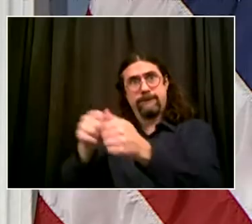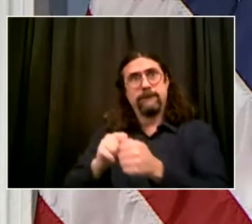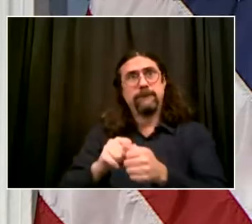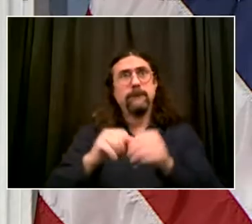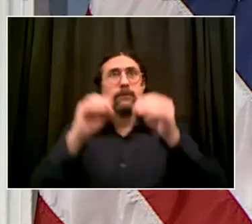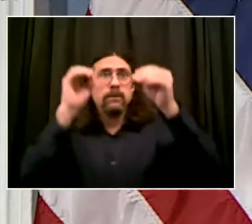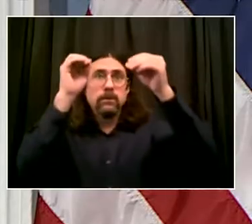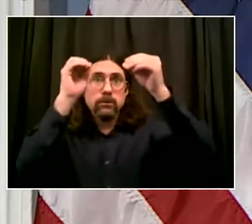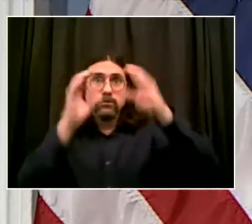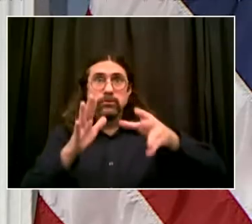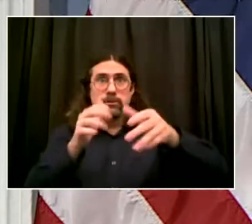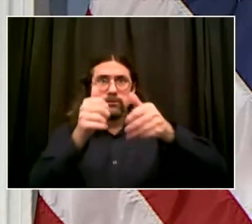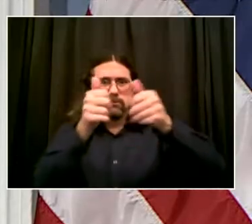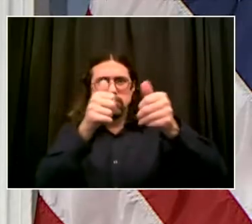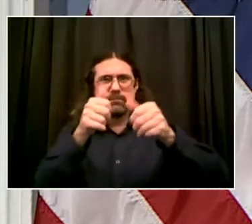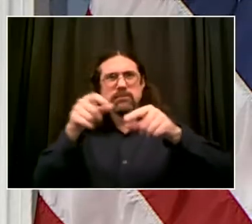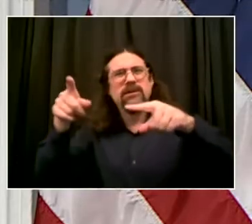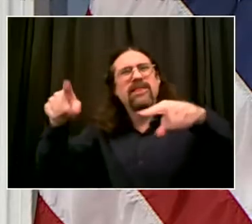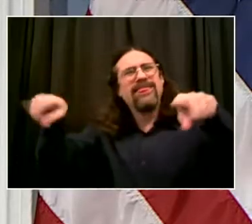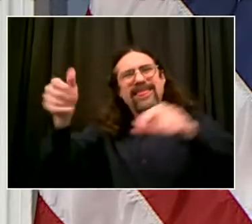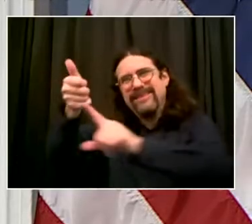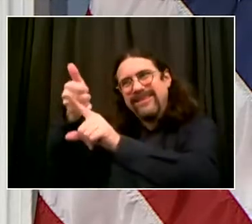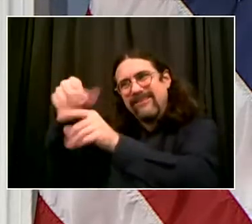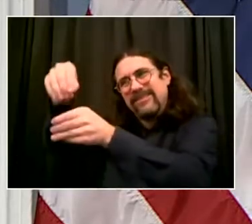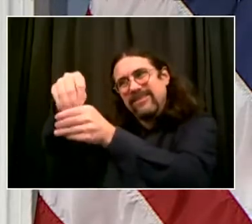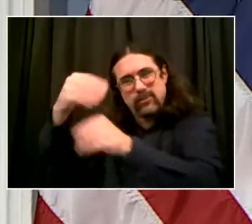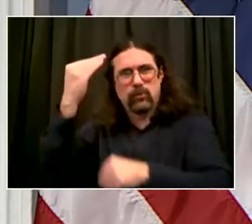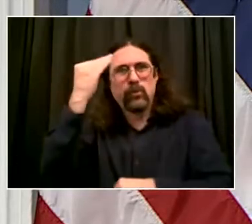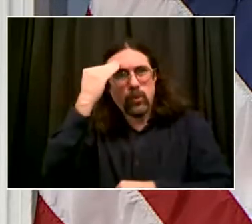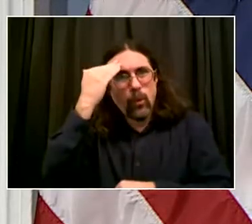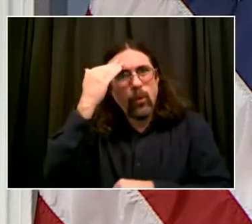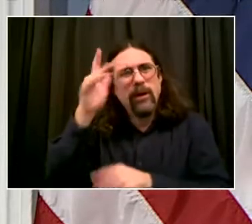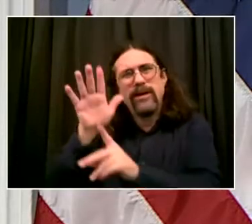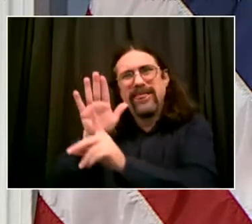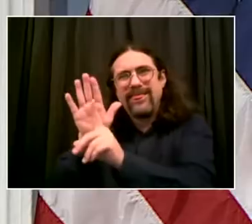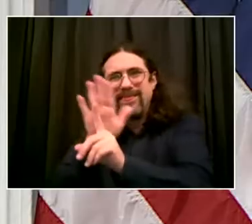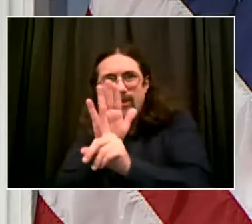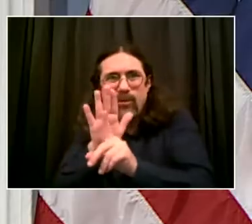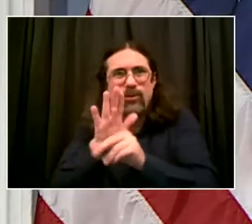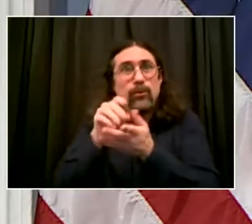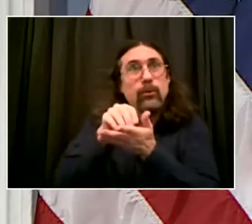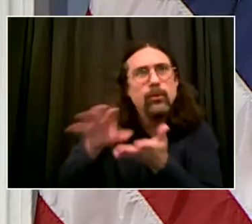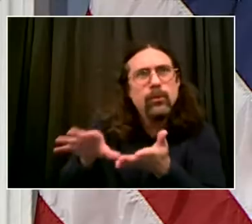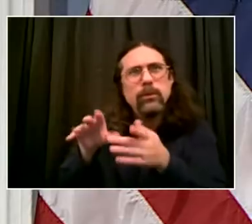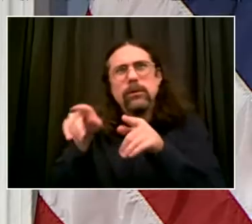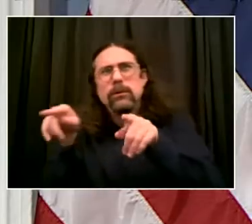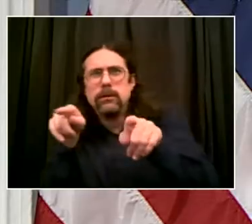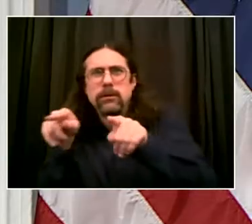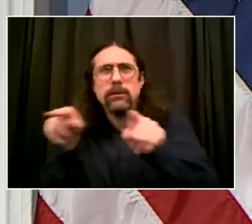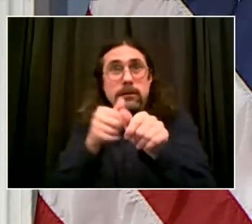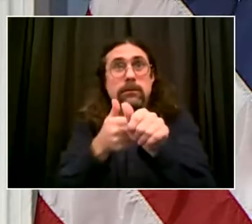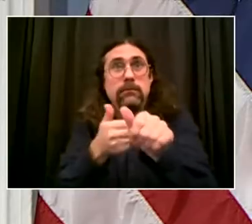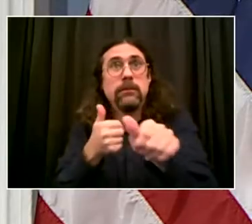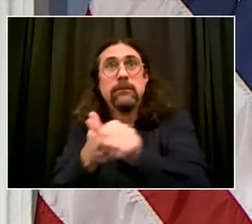ARE AND WHERE SOME OF THOSE GAPS ARE. SO WE ARE NOT TALKING ABOUT THERE E S IA A LLCK